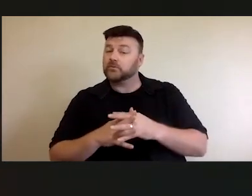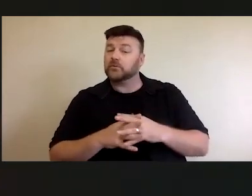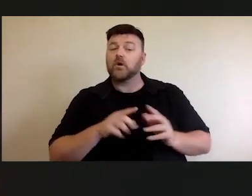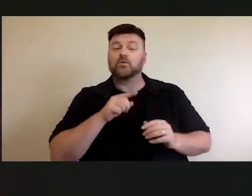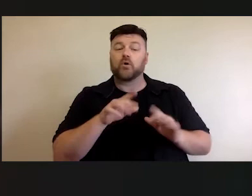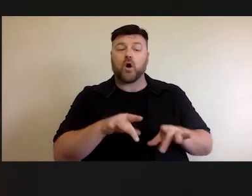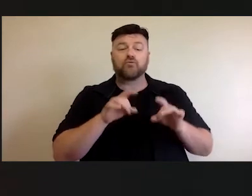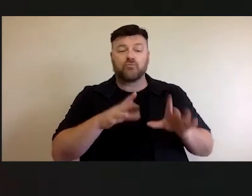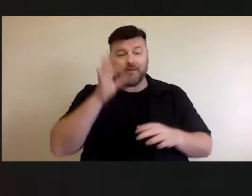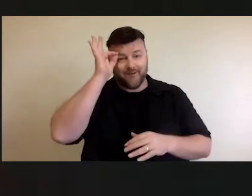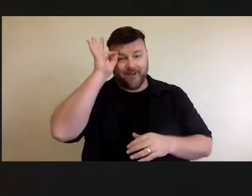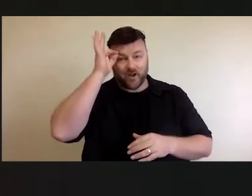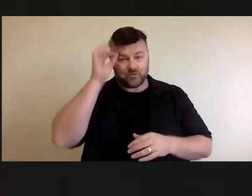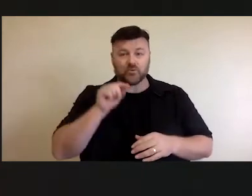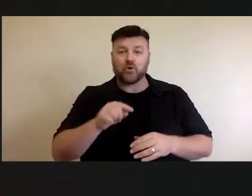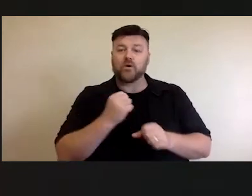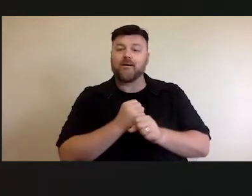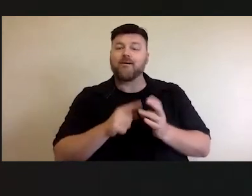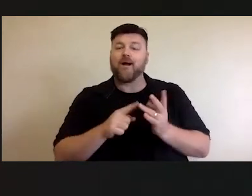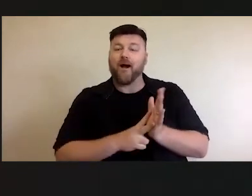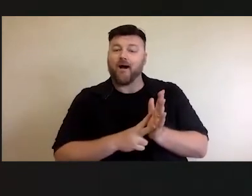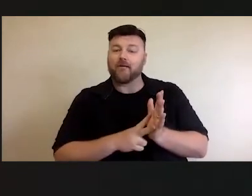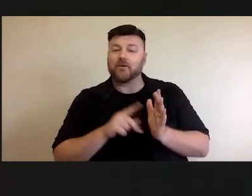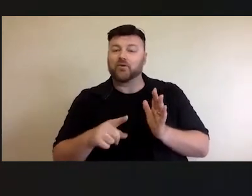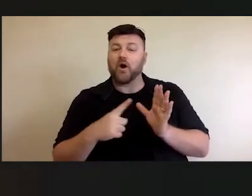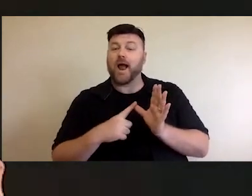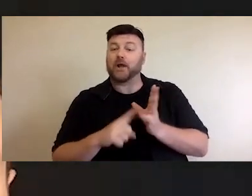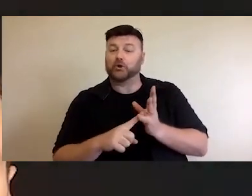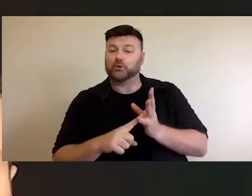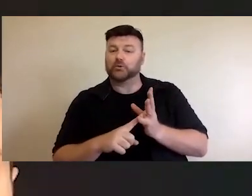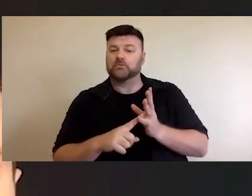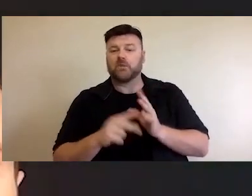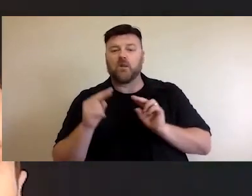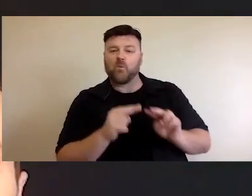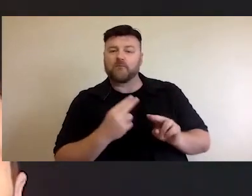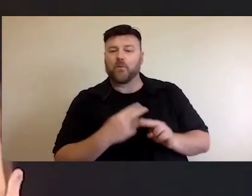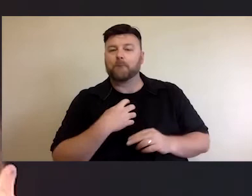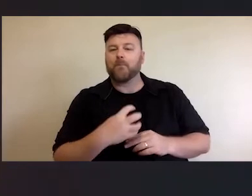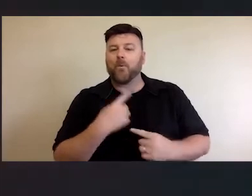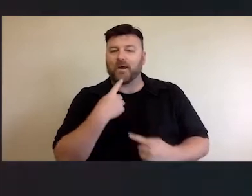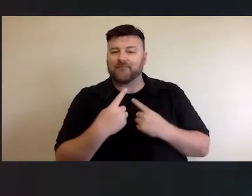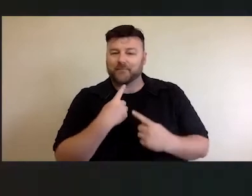www.Australiacouncil.gov.au, for more information. Before we kick off, a